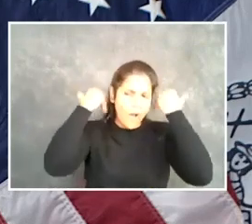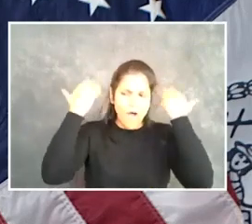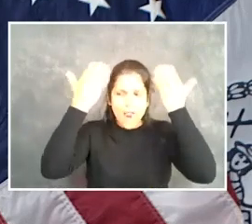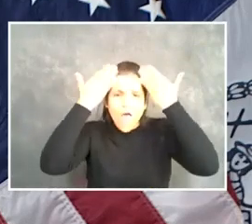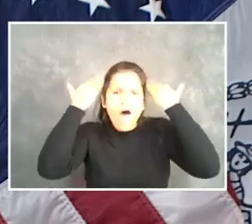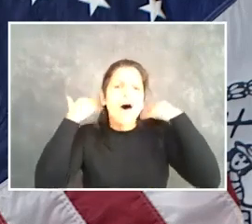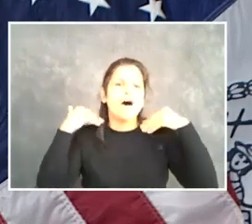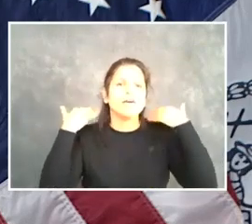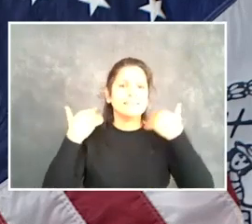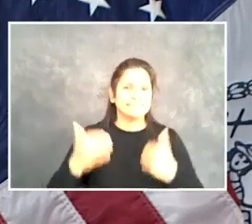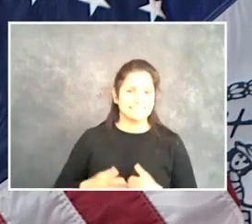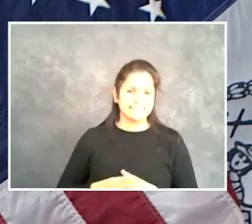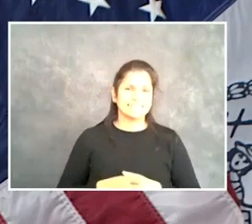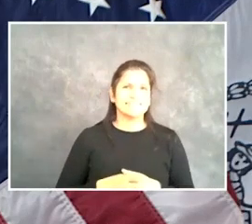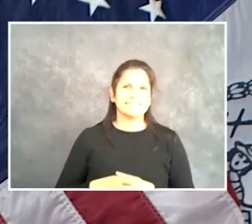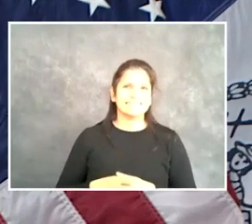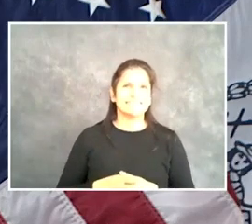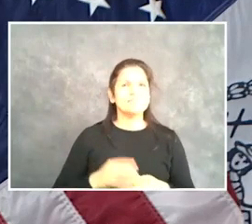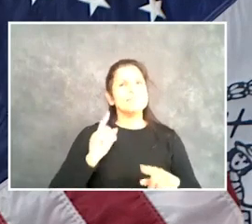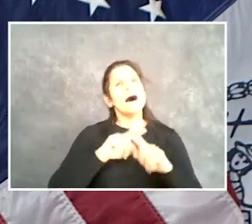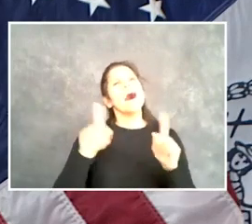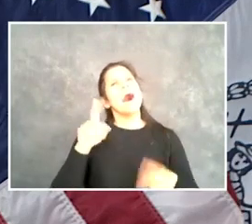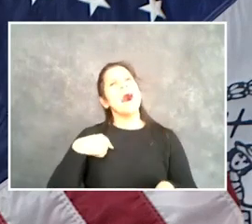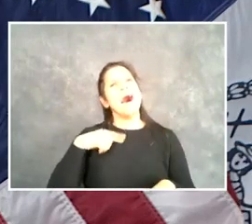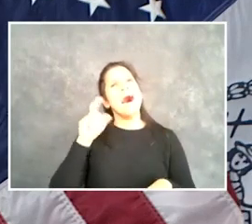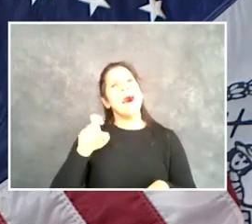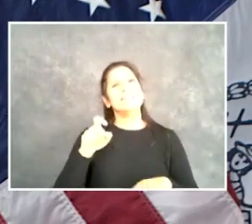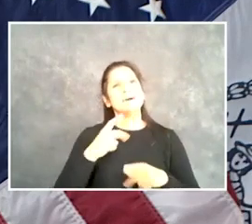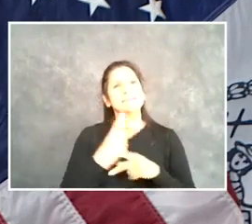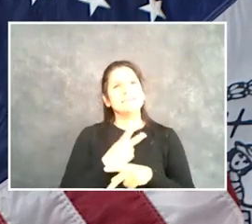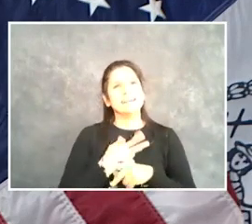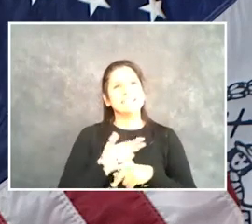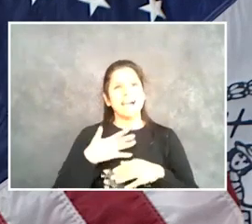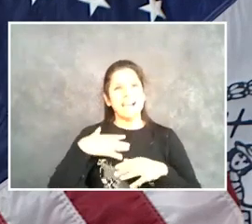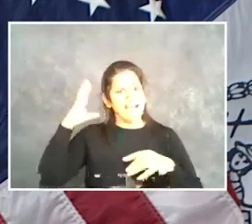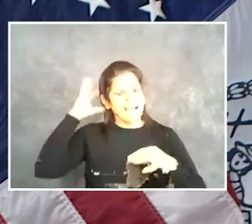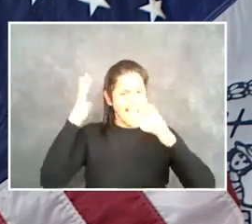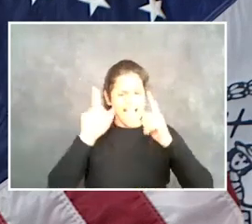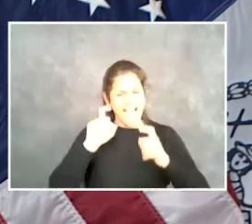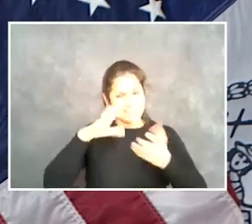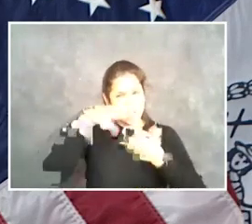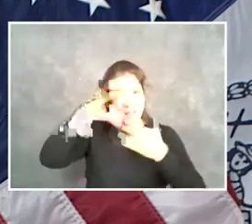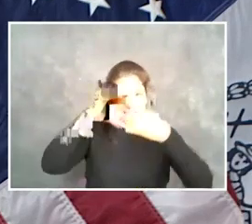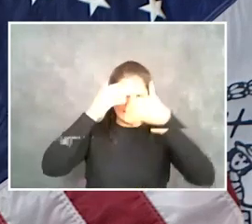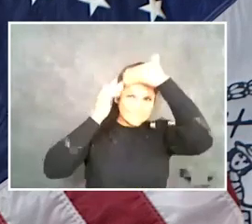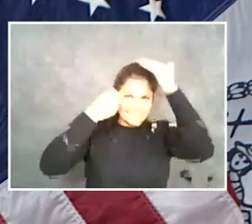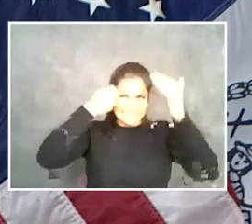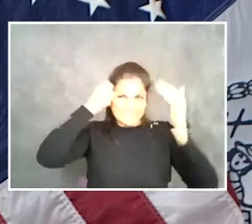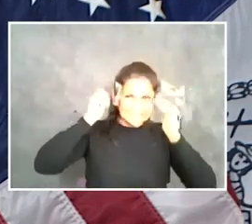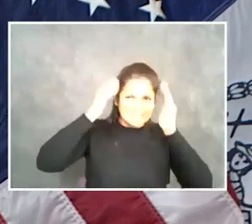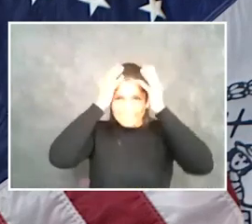THE LONGER HAIRS DAY, I THINK, IS COMING TO AN END.